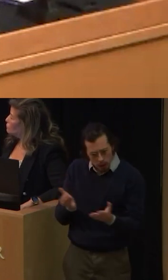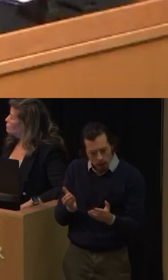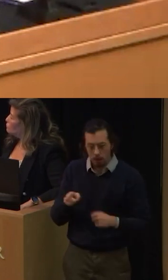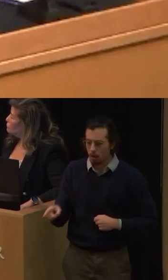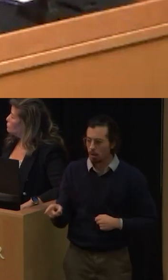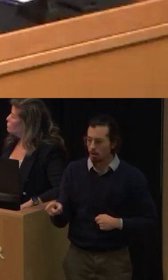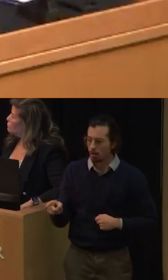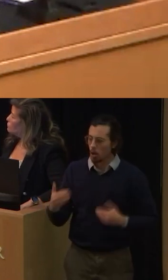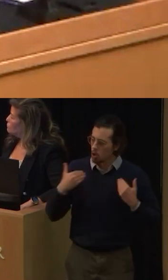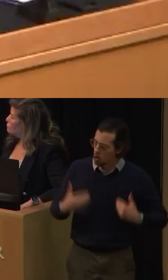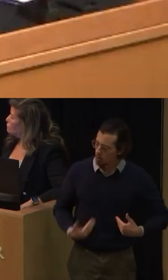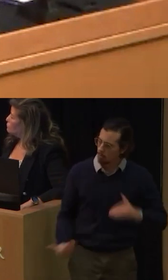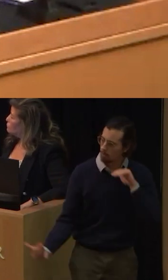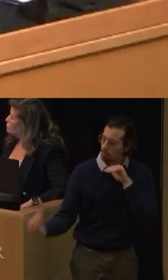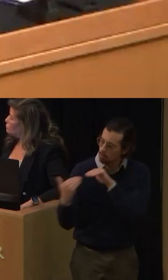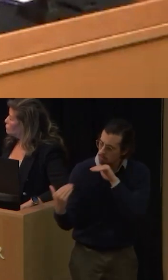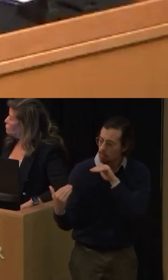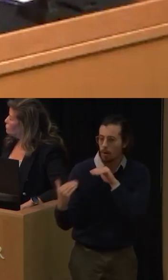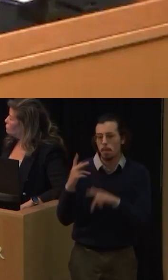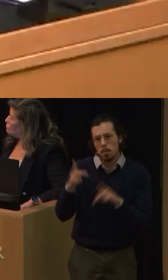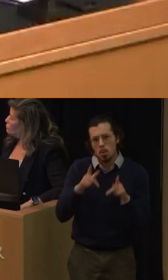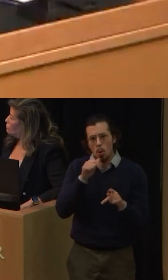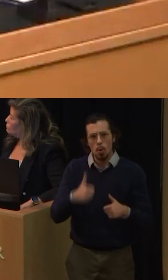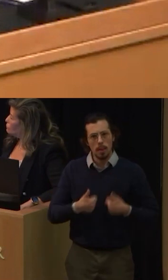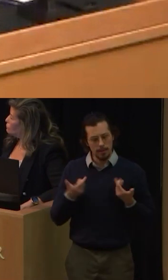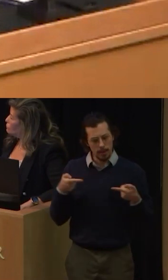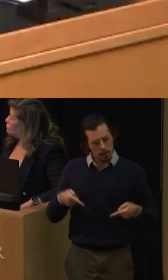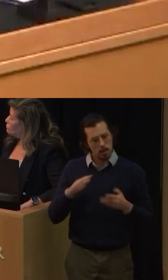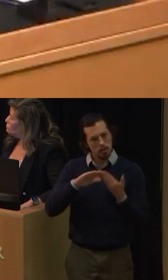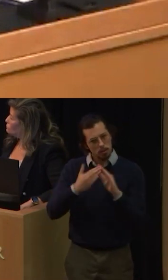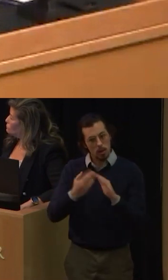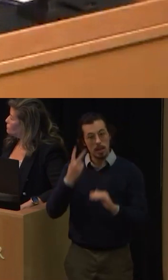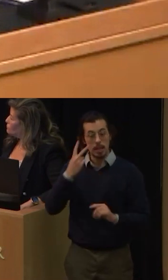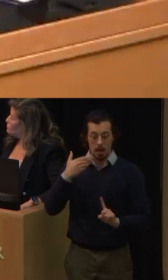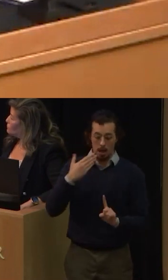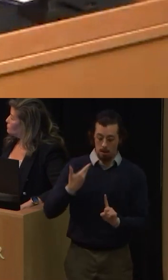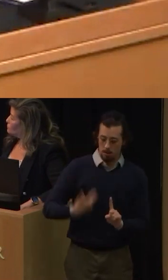as human beings who live in these communities and see us as whole and total